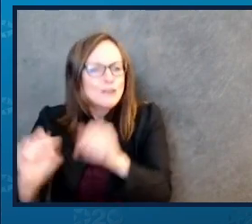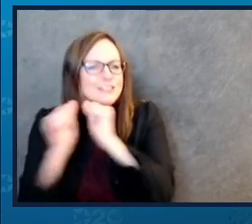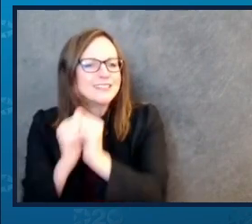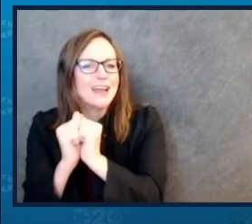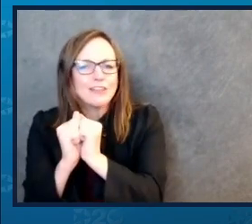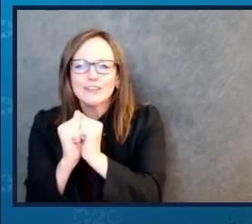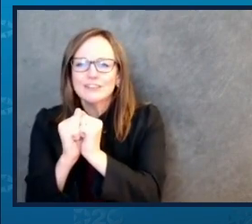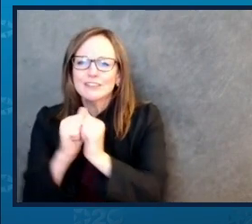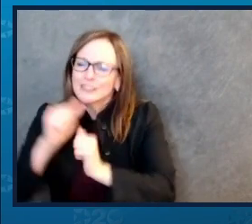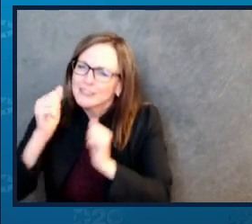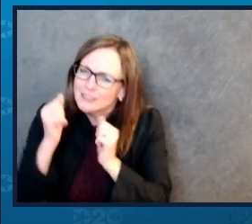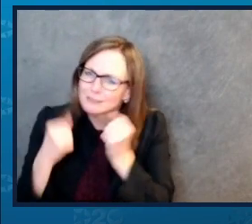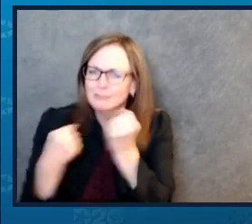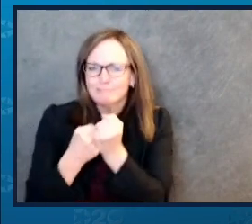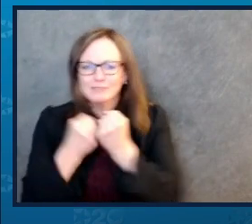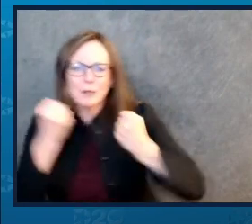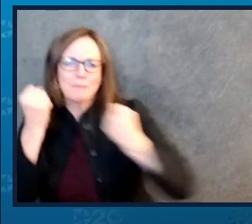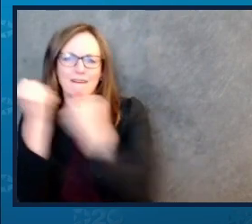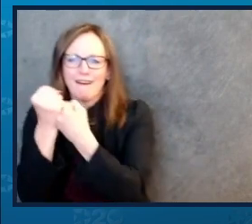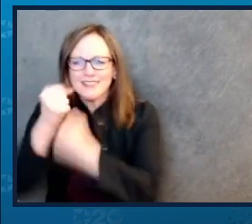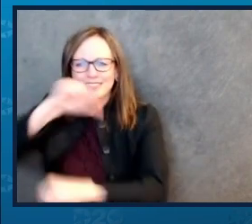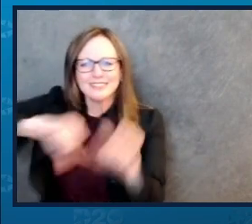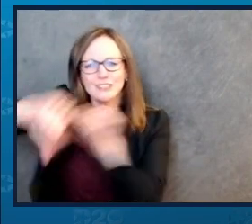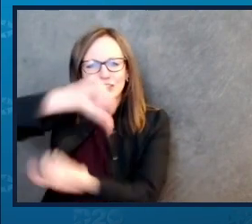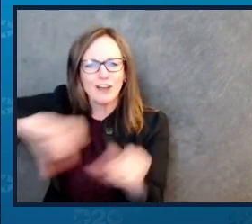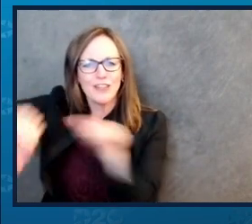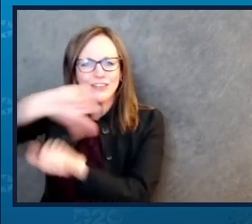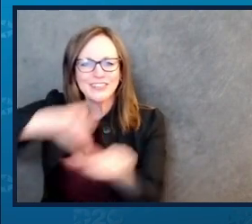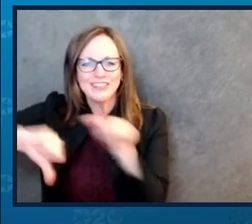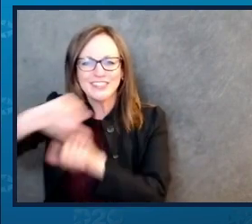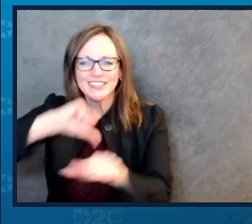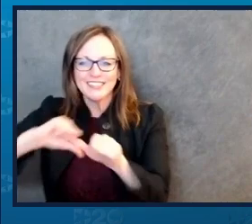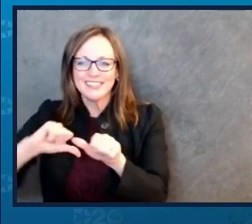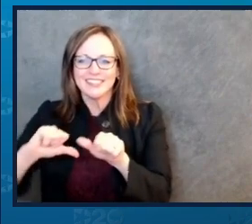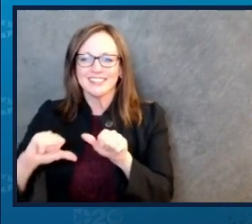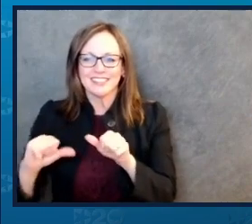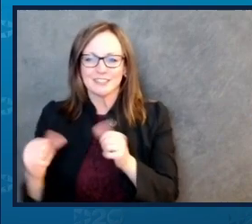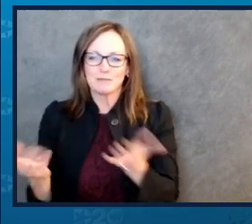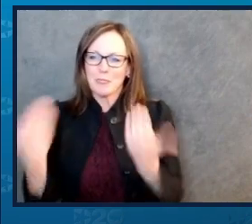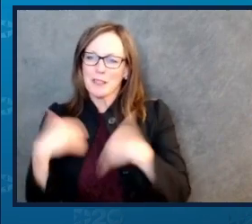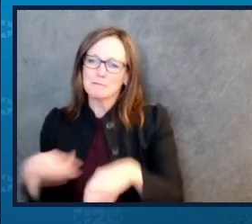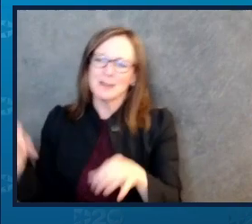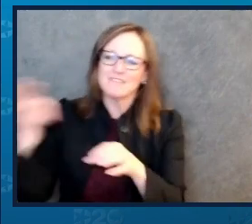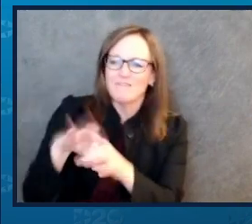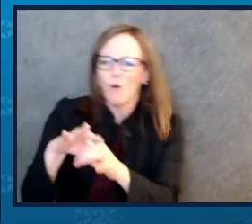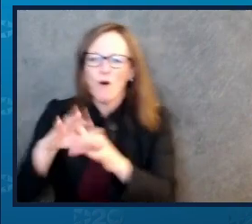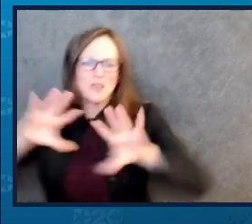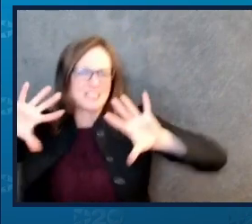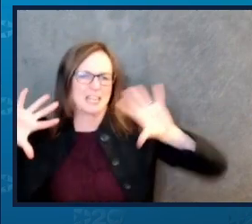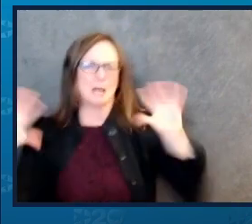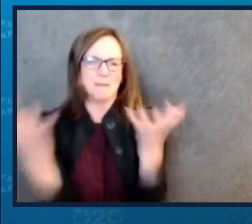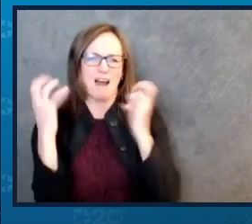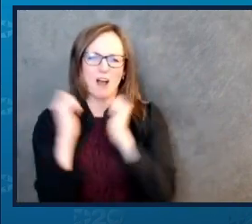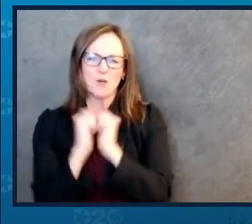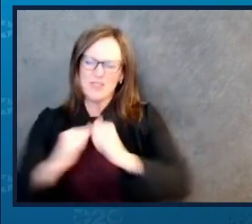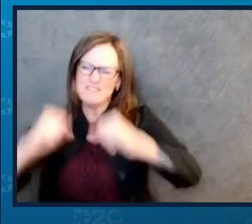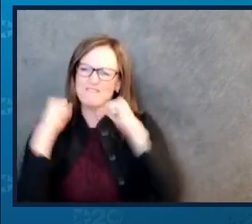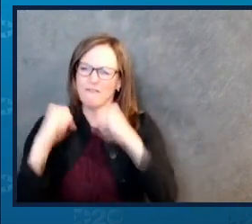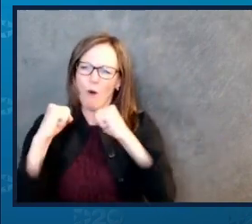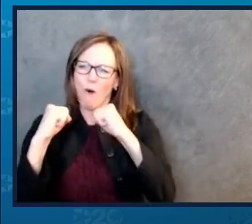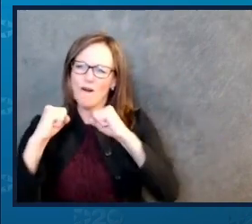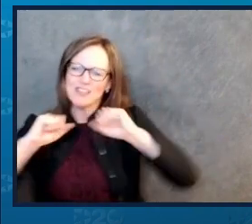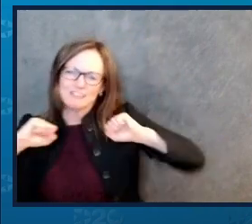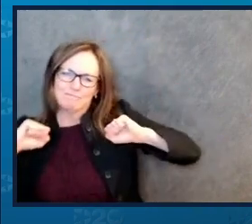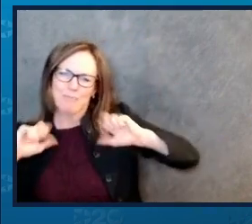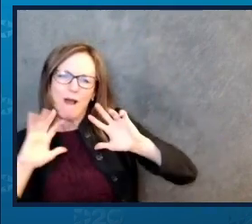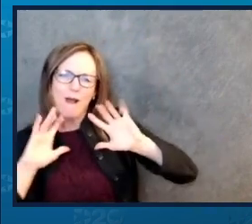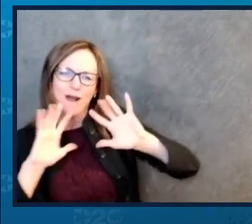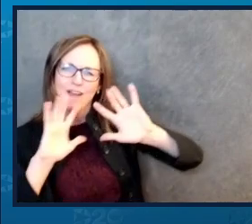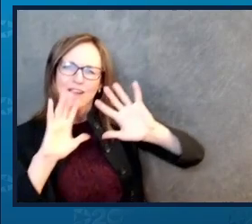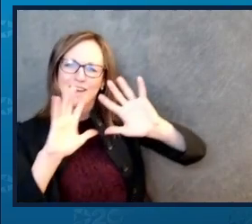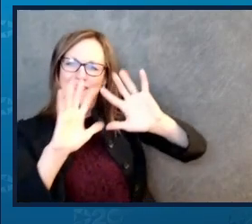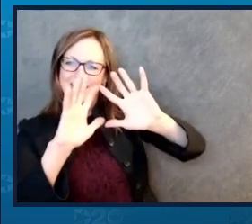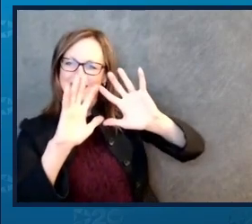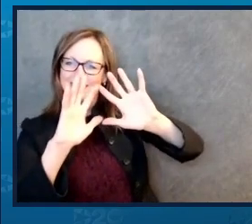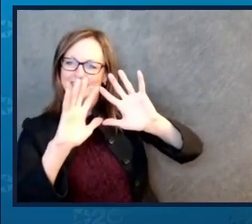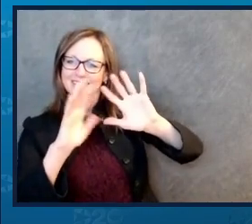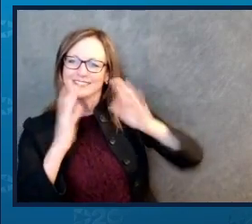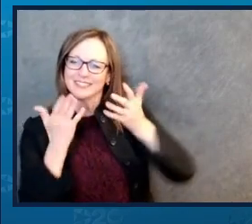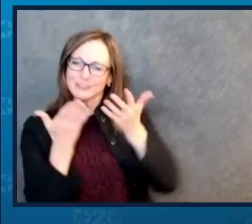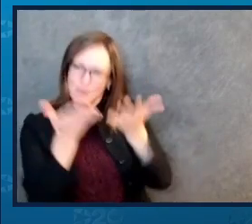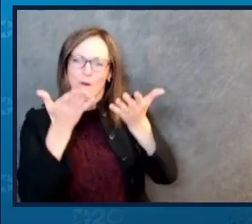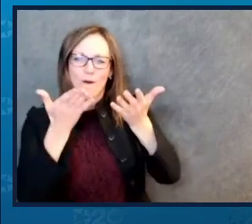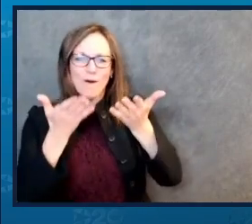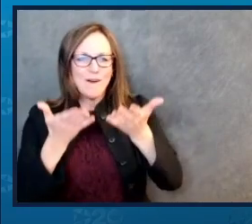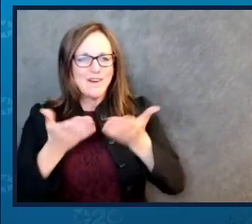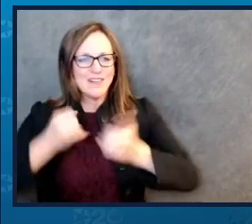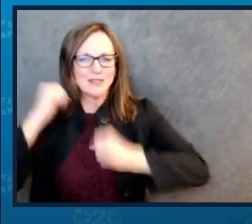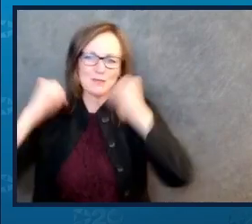[SPEAKING IN NATIVE TONGUE]